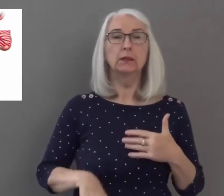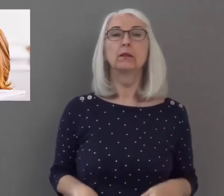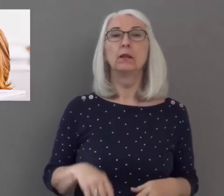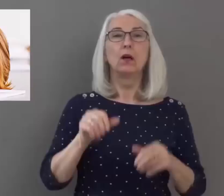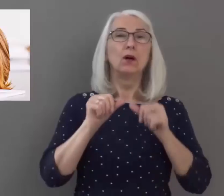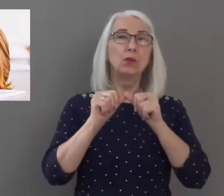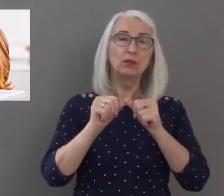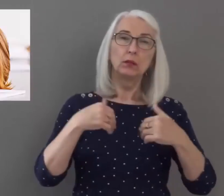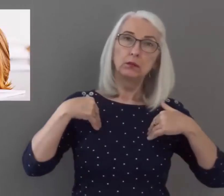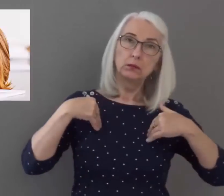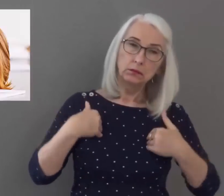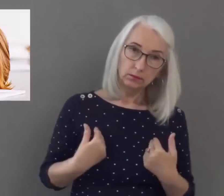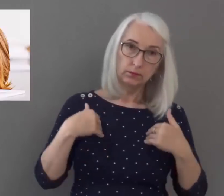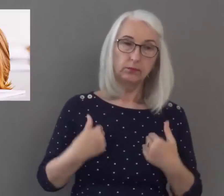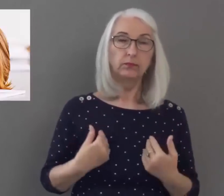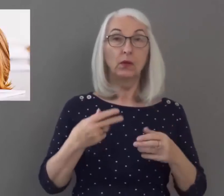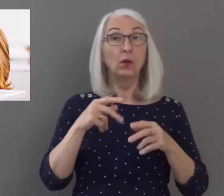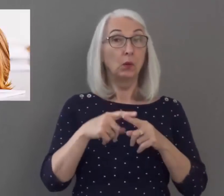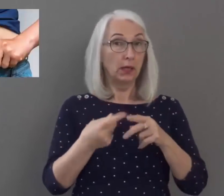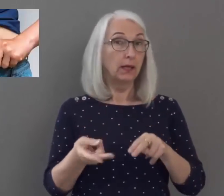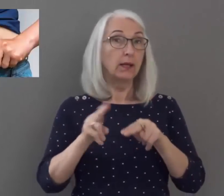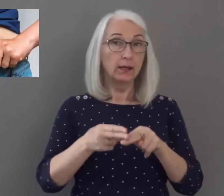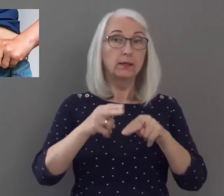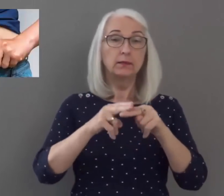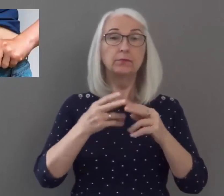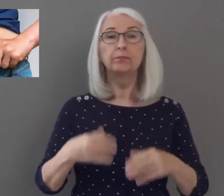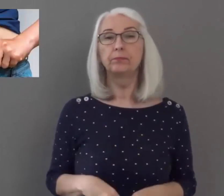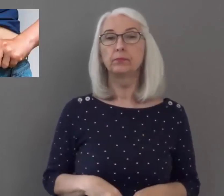~ Chronic fatigue ~ Weight gain